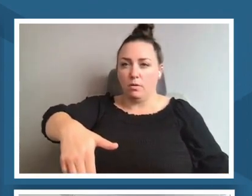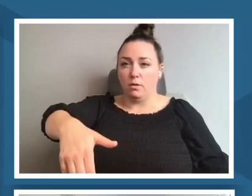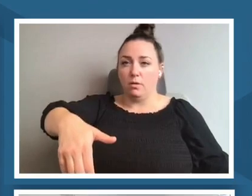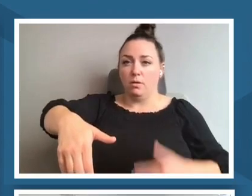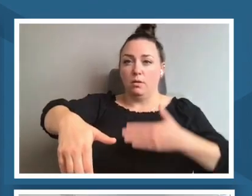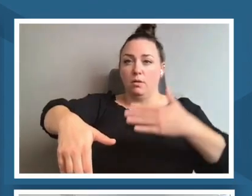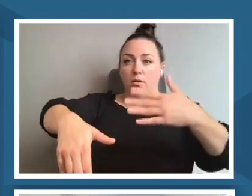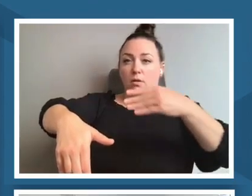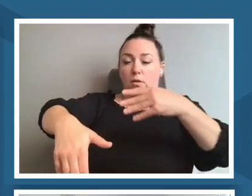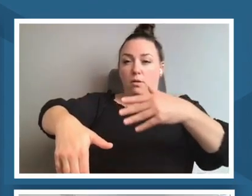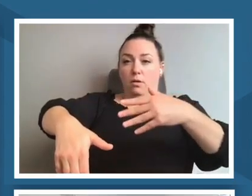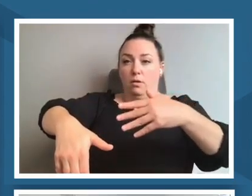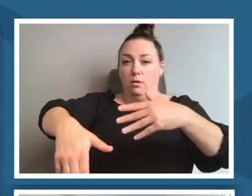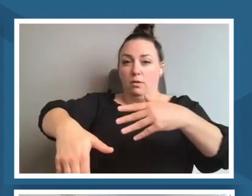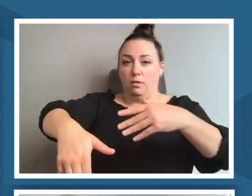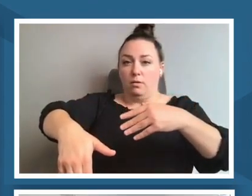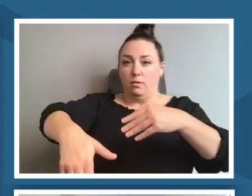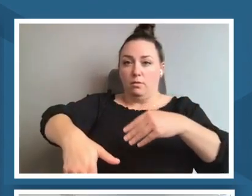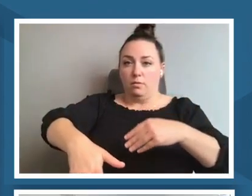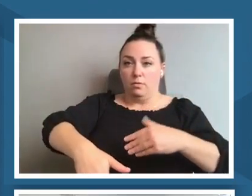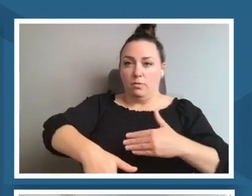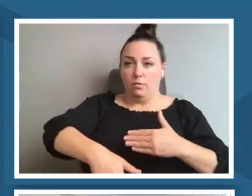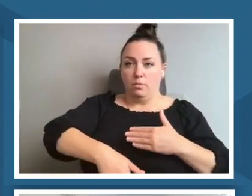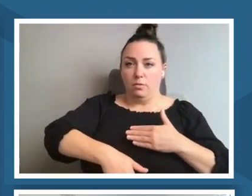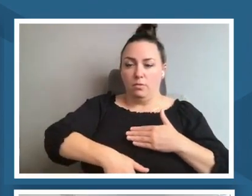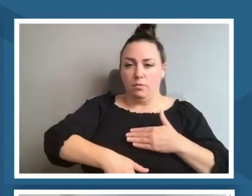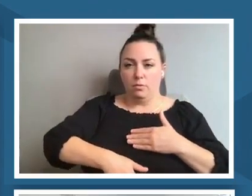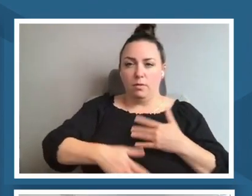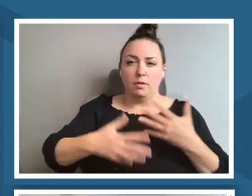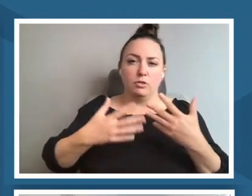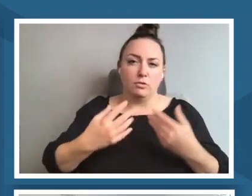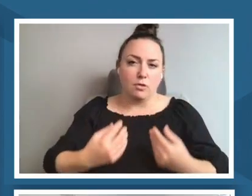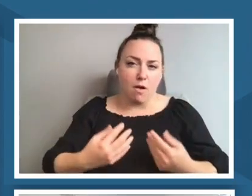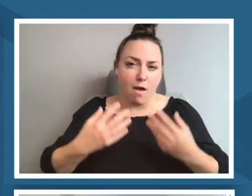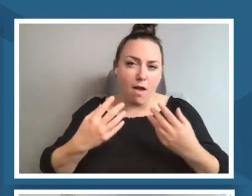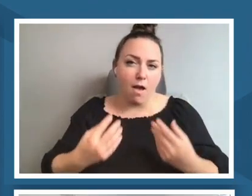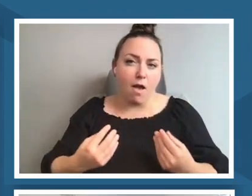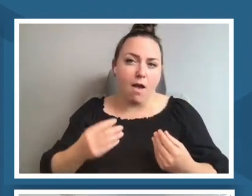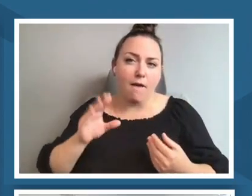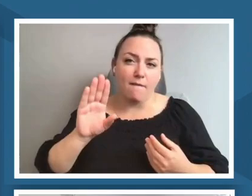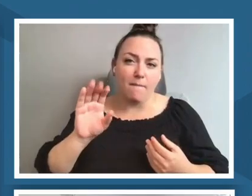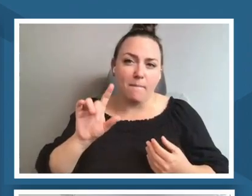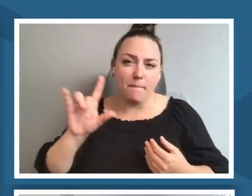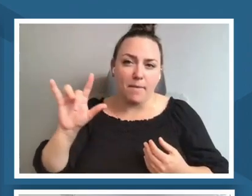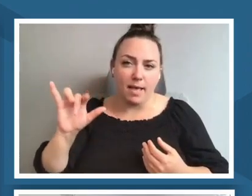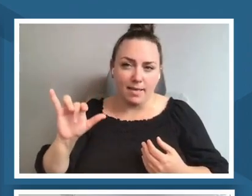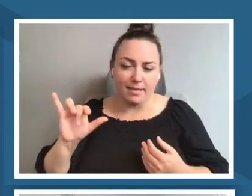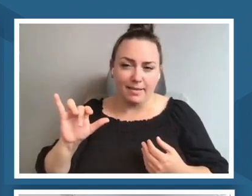letting your belly soften towards your spine